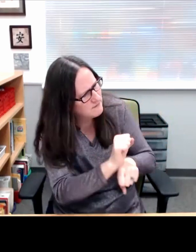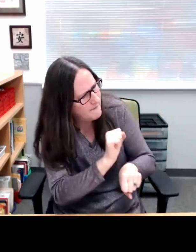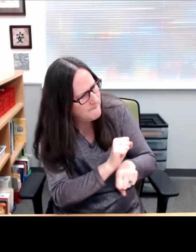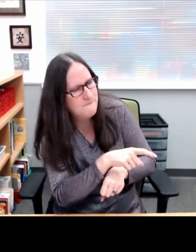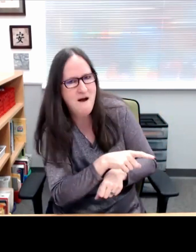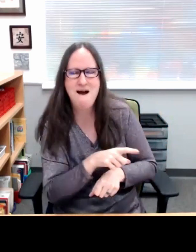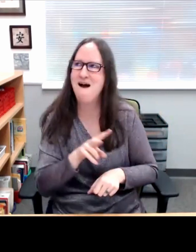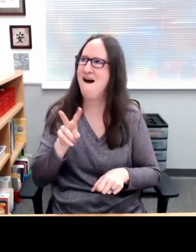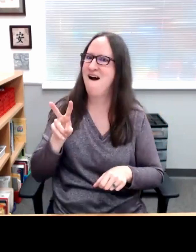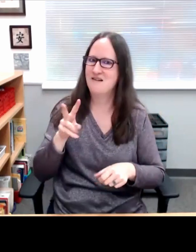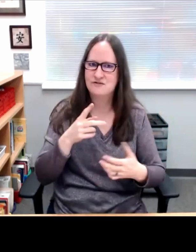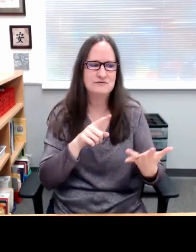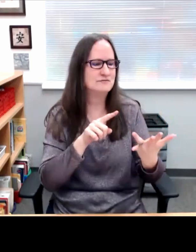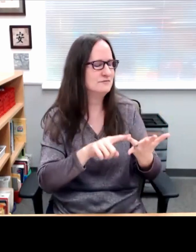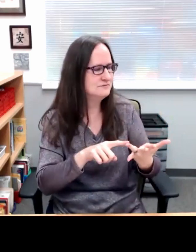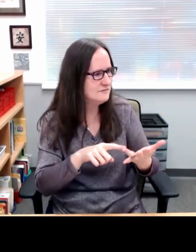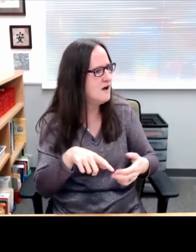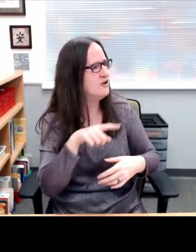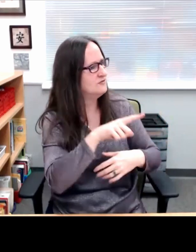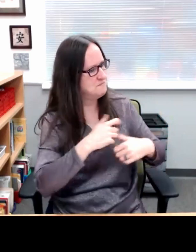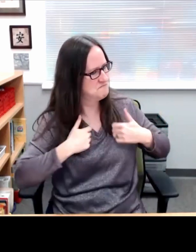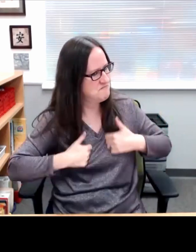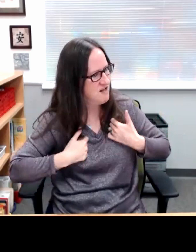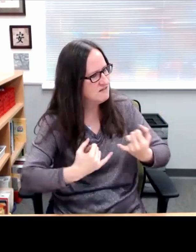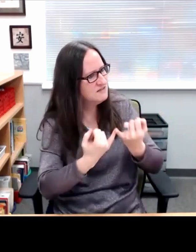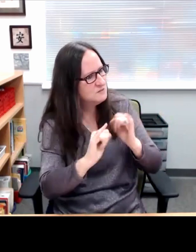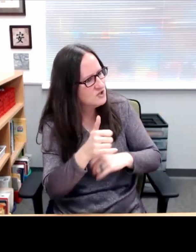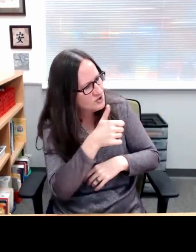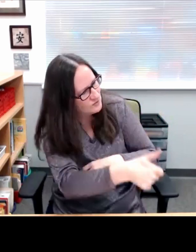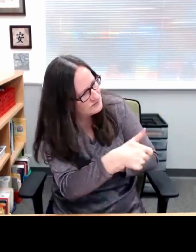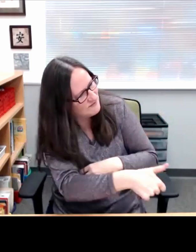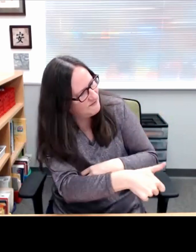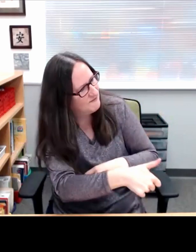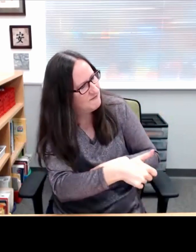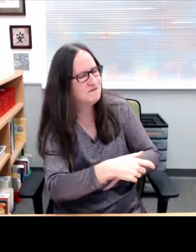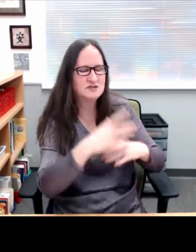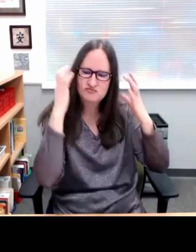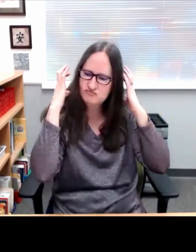was so impressive. You did such a good job. On the fourth finger, the fourth thing,